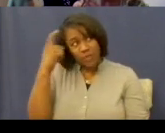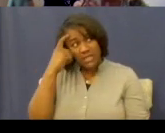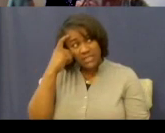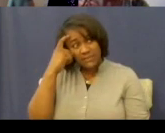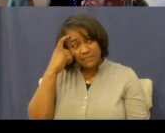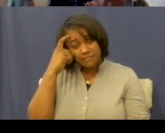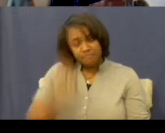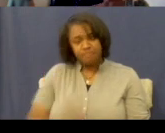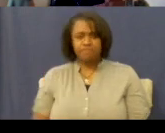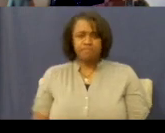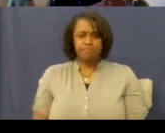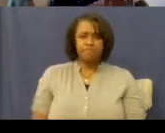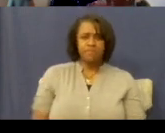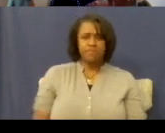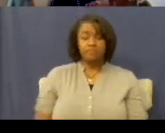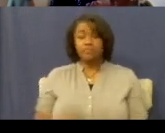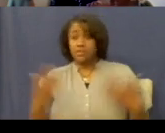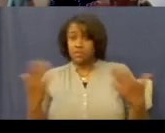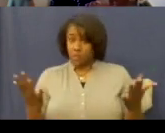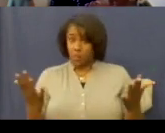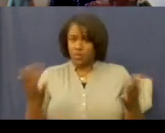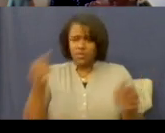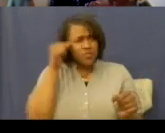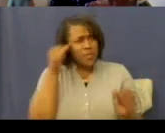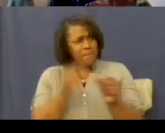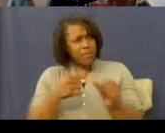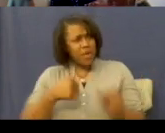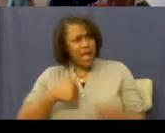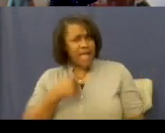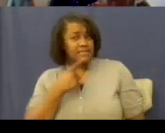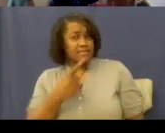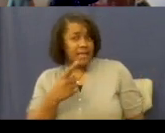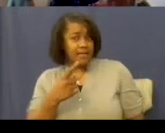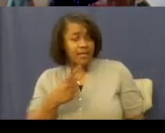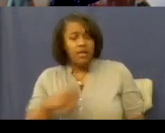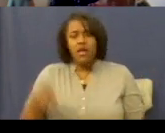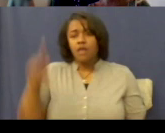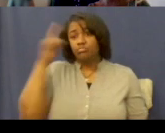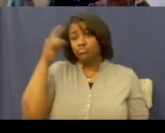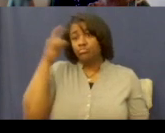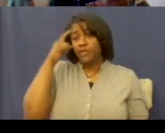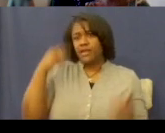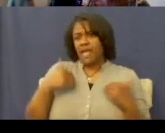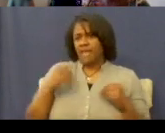So, remember when I said that the brain had many different parts that did different things?